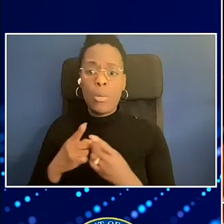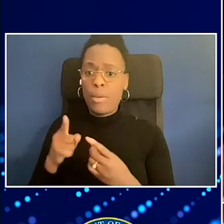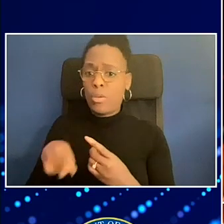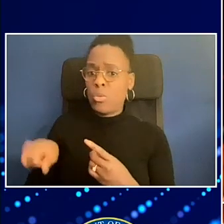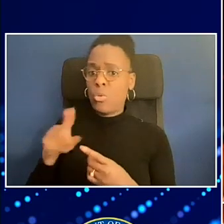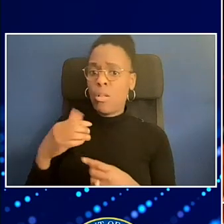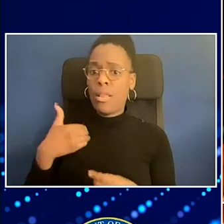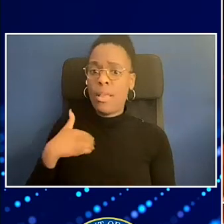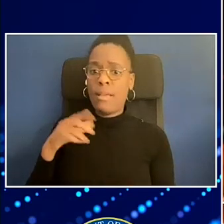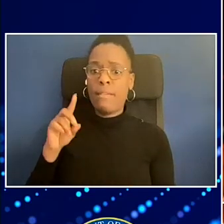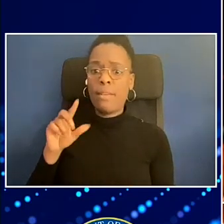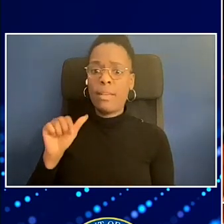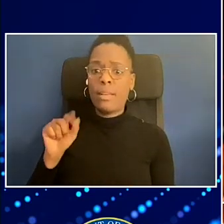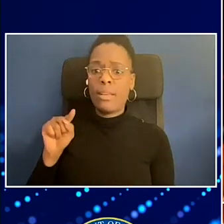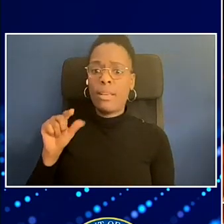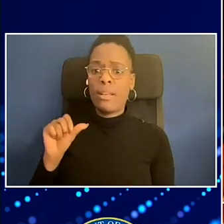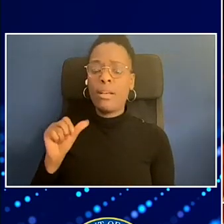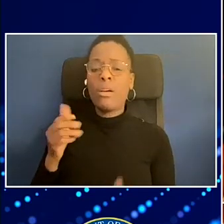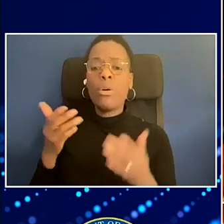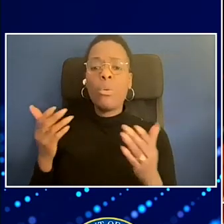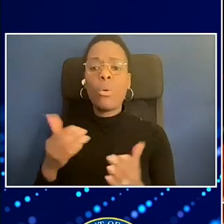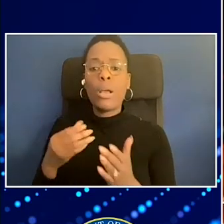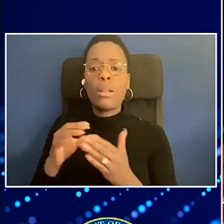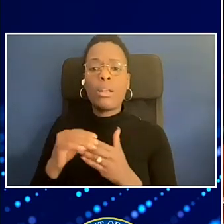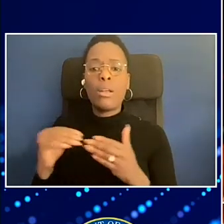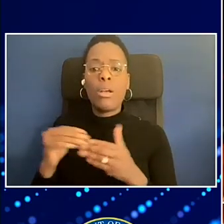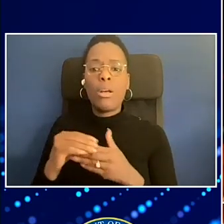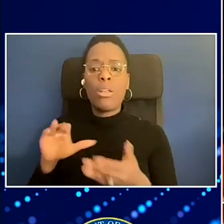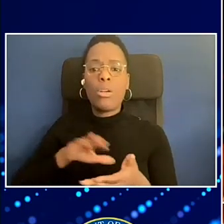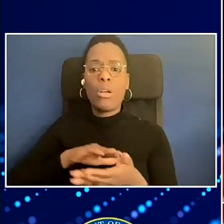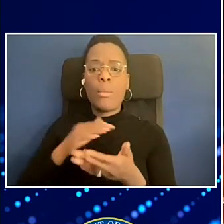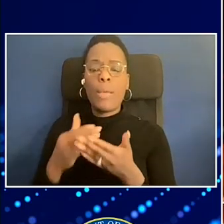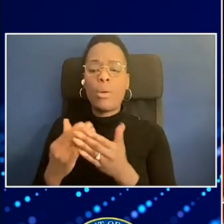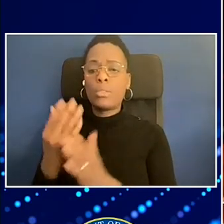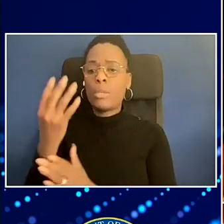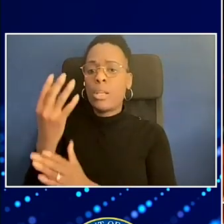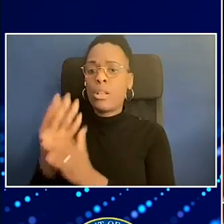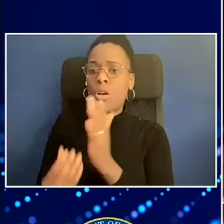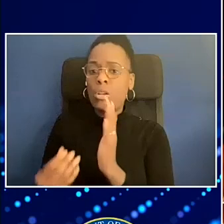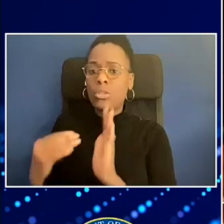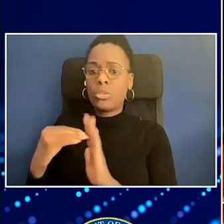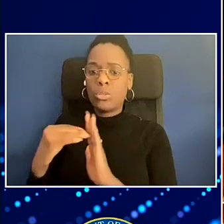dollar amount is being lost on the students' behalf? Because I know at